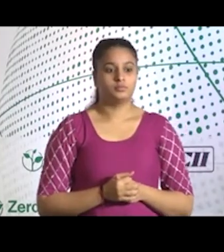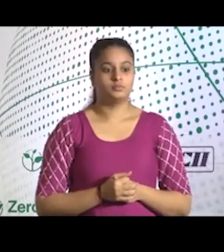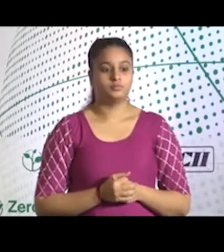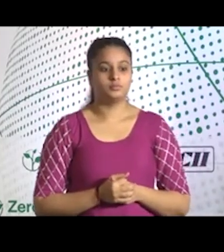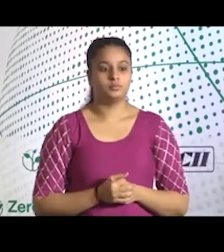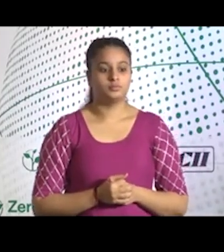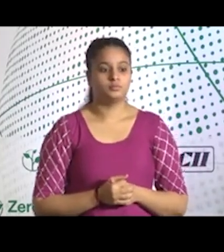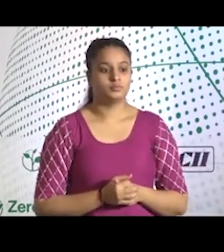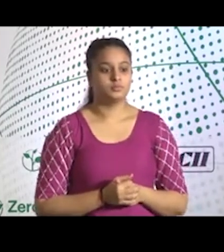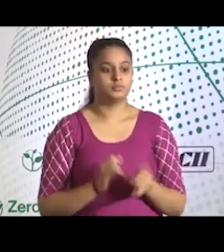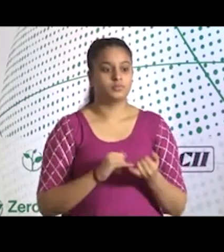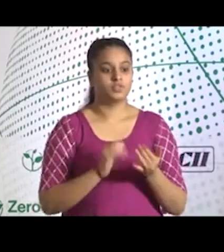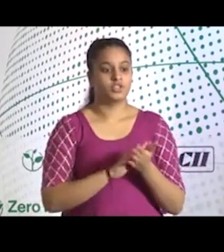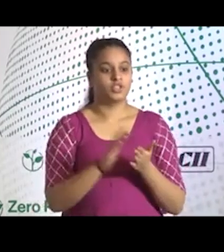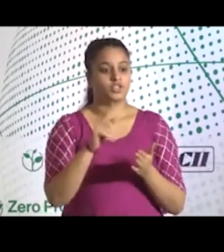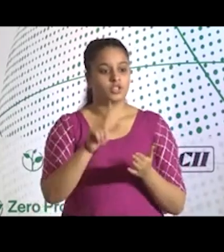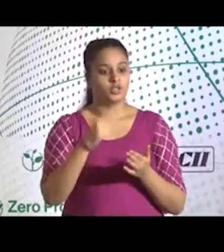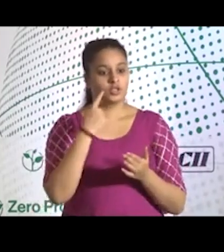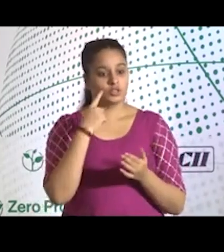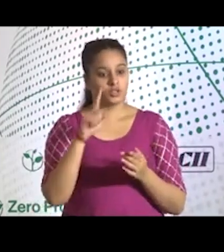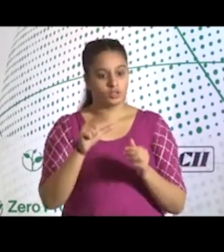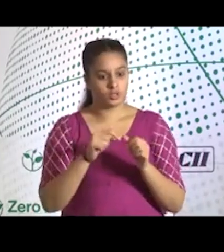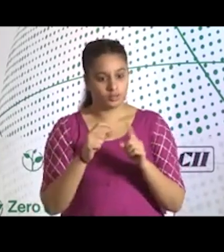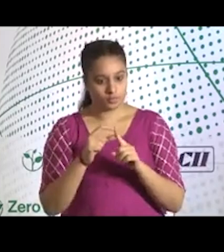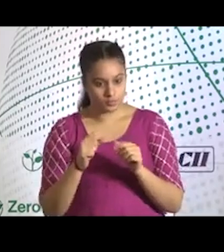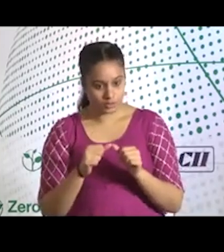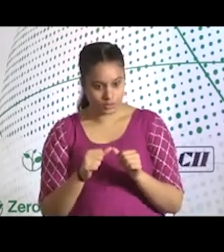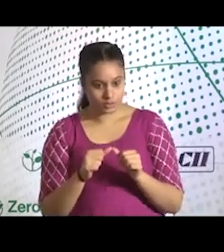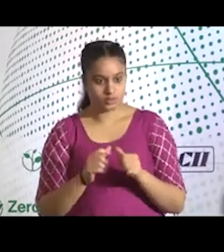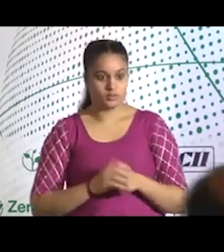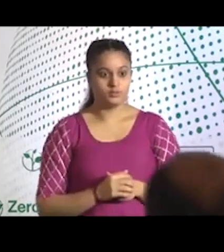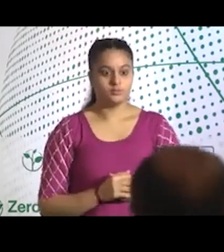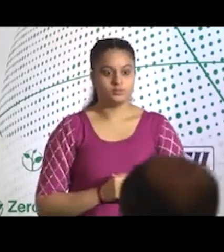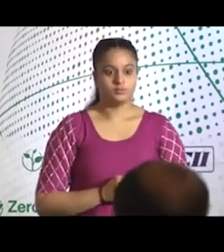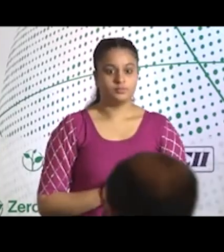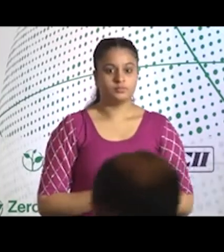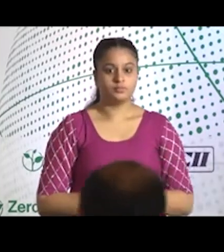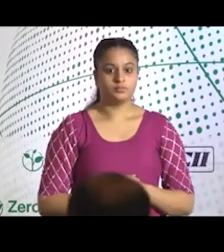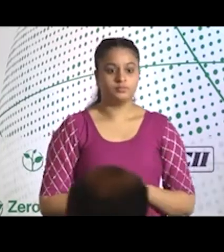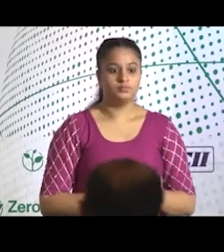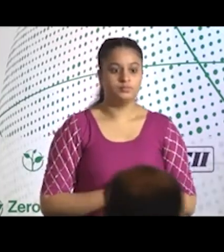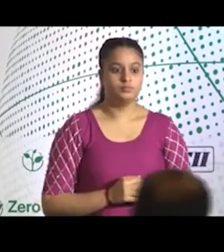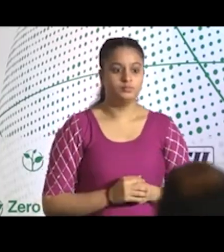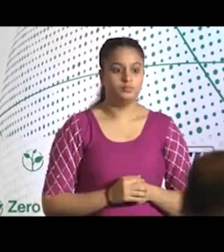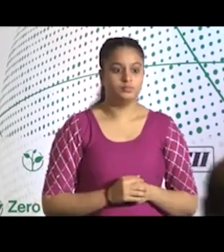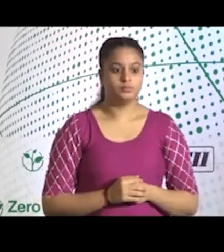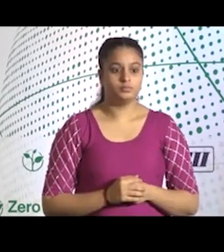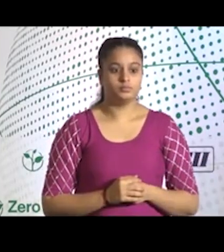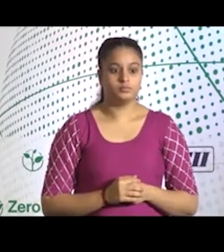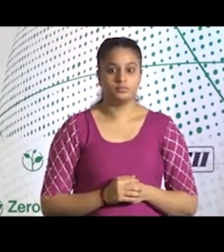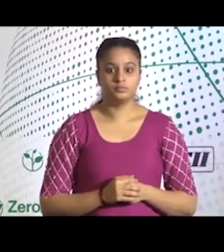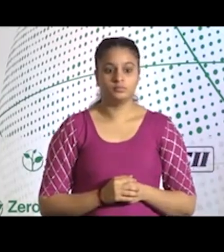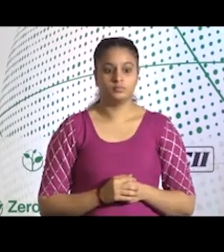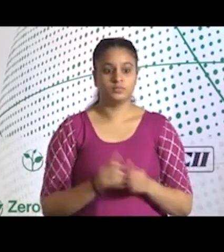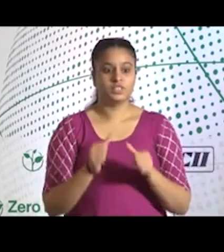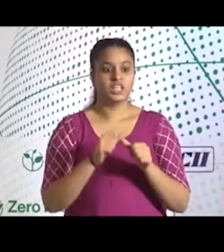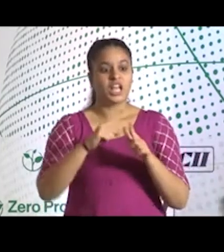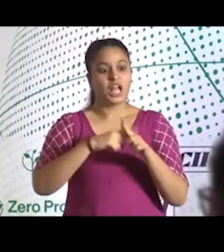Ms.. Shilpa Kapoor, CEO Barrier Break. Mr. Ajit met Island